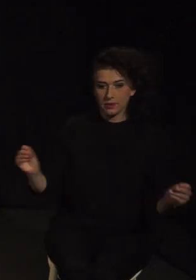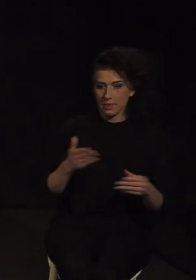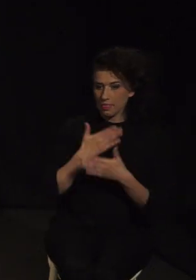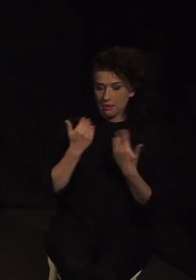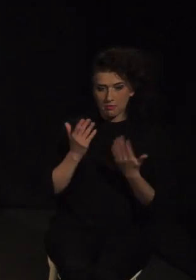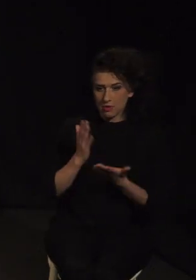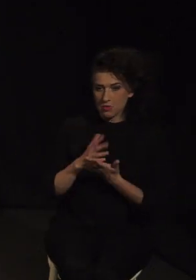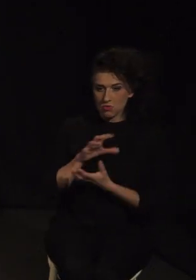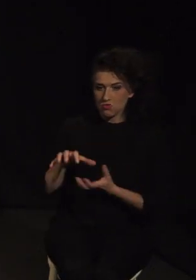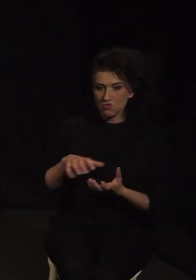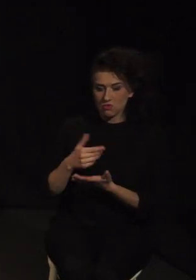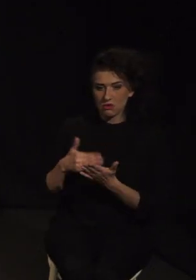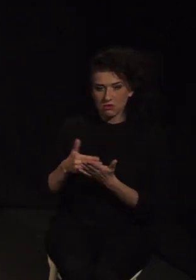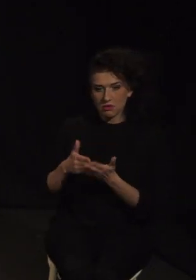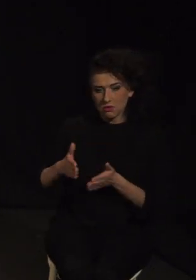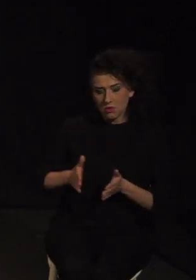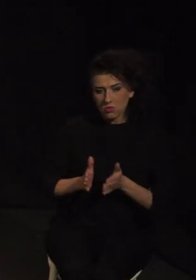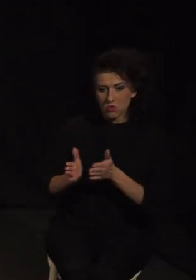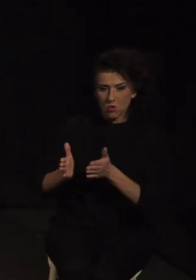to which he lost the path.